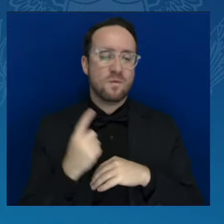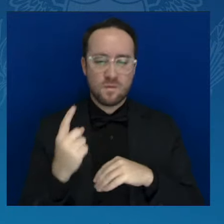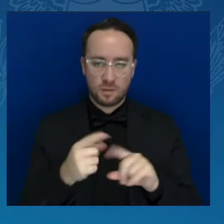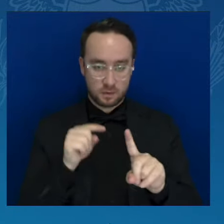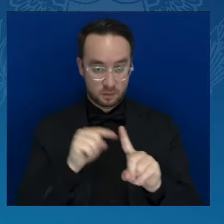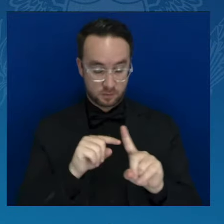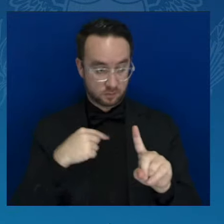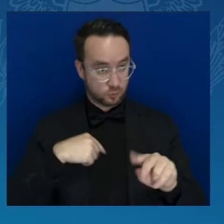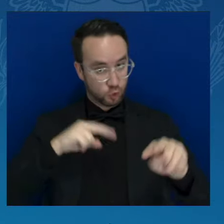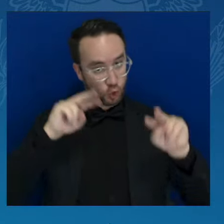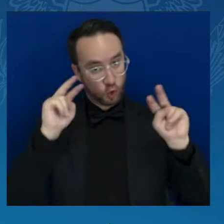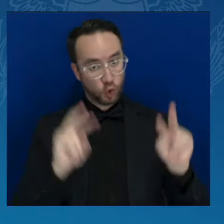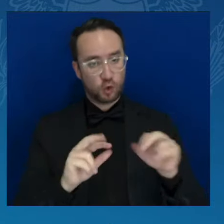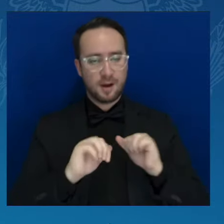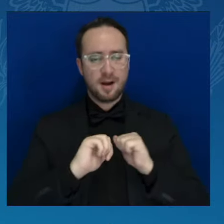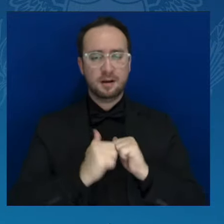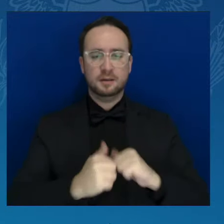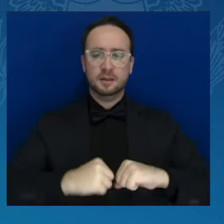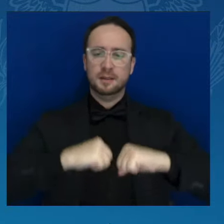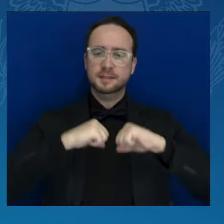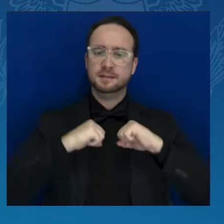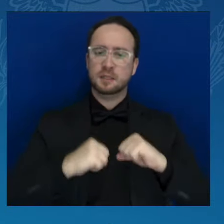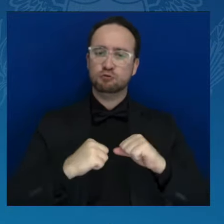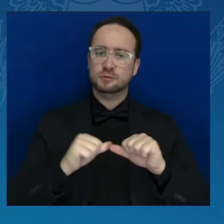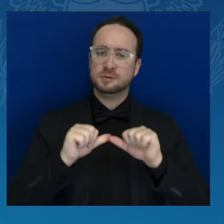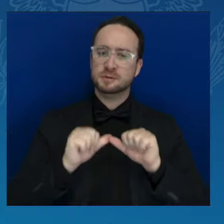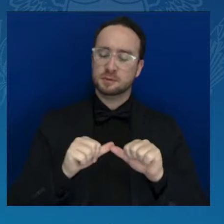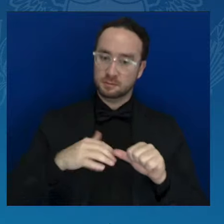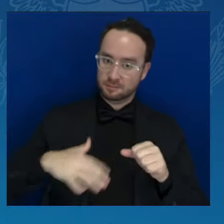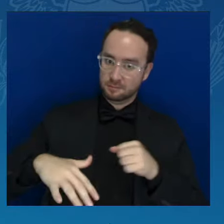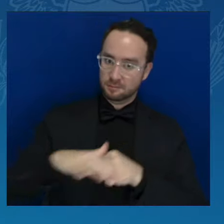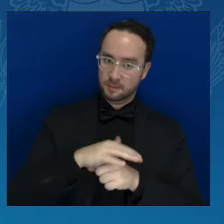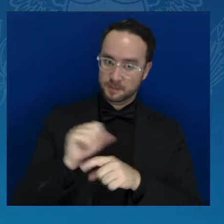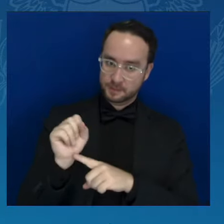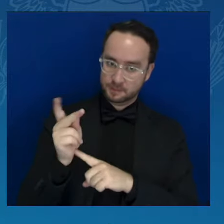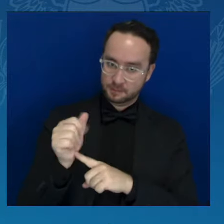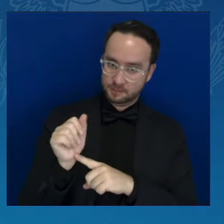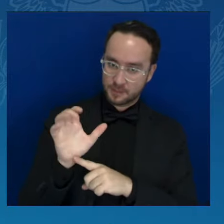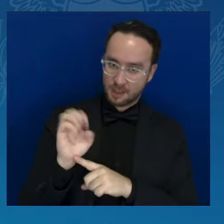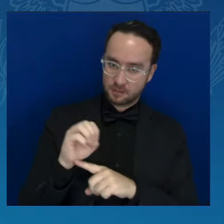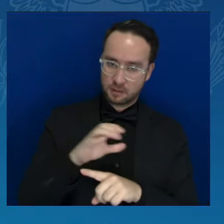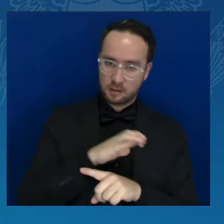we have tried very hard to ensure that across all of our lines of effort,